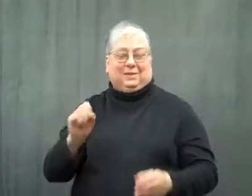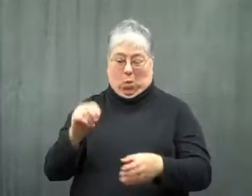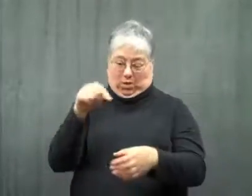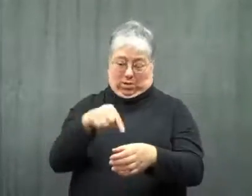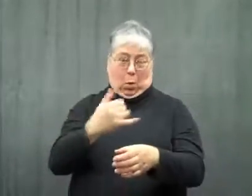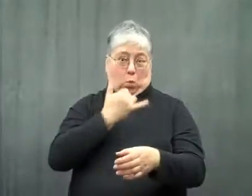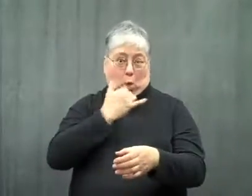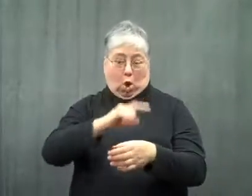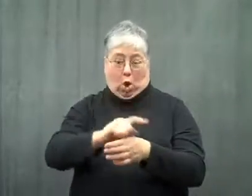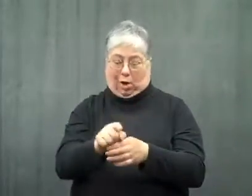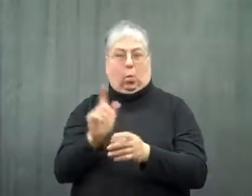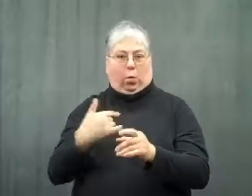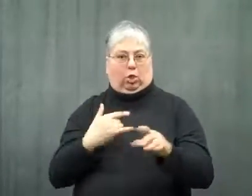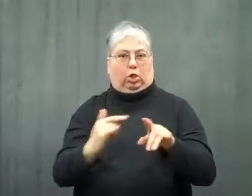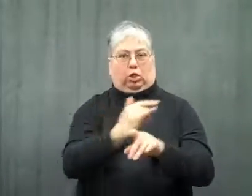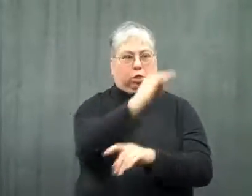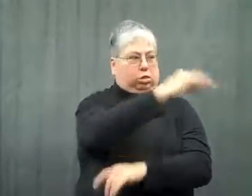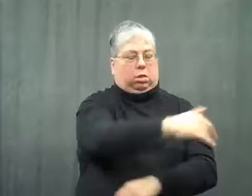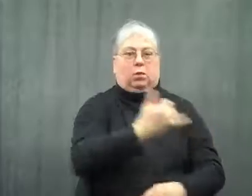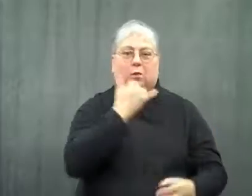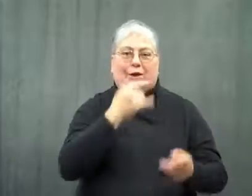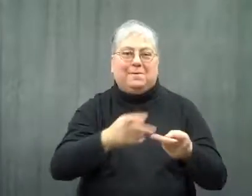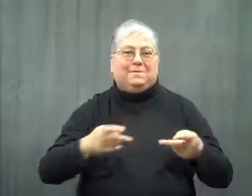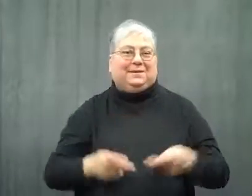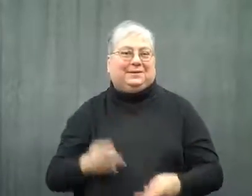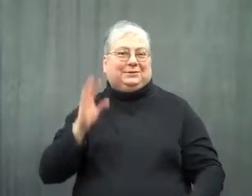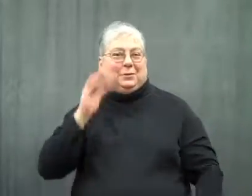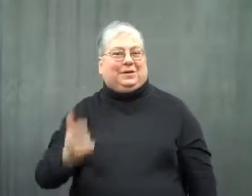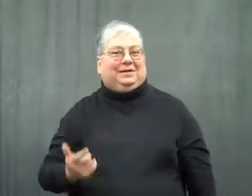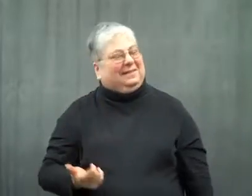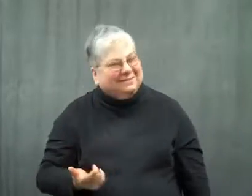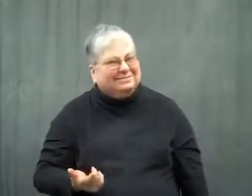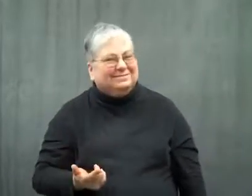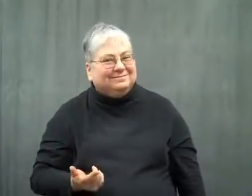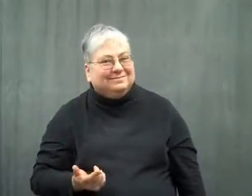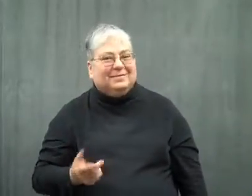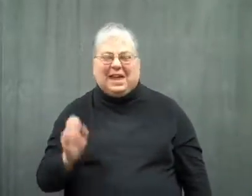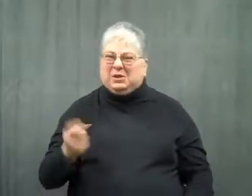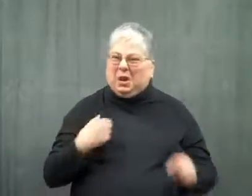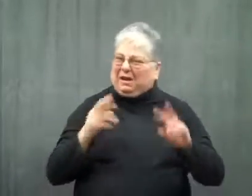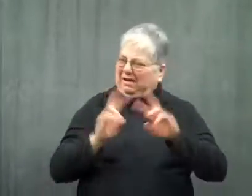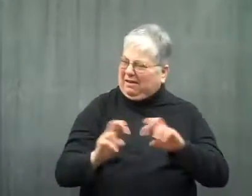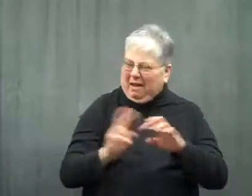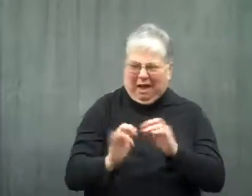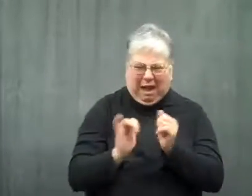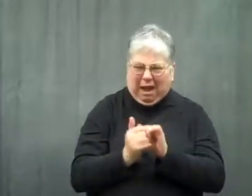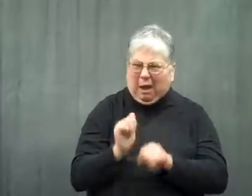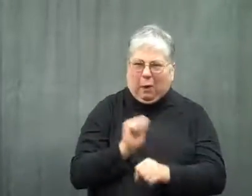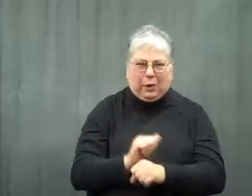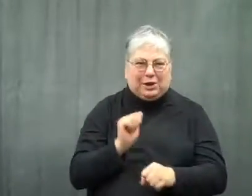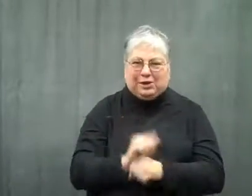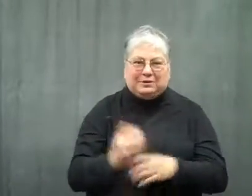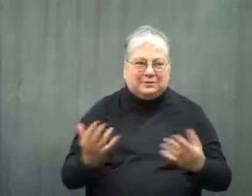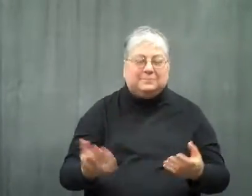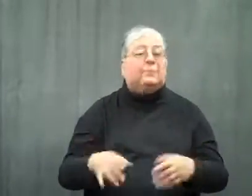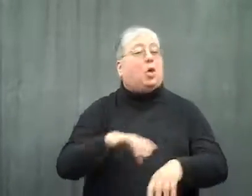So if the compass reading is wrong, then I'd be flying to the wrong place. I did some research on how it all works.